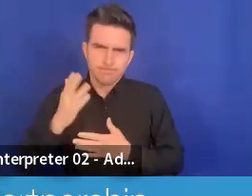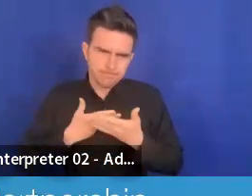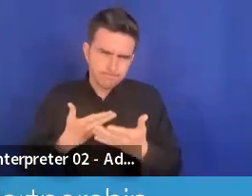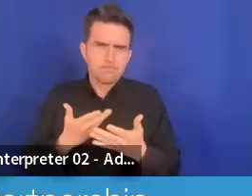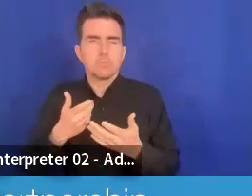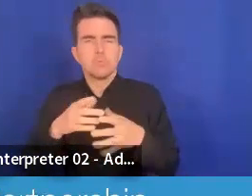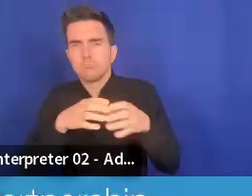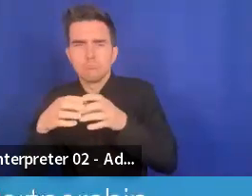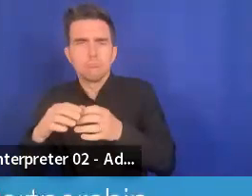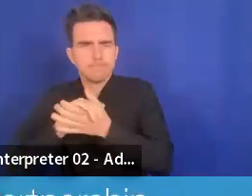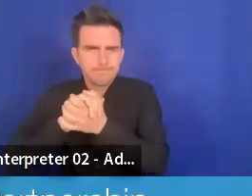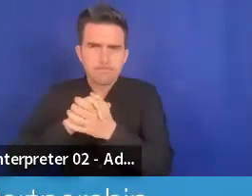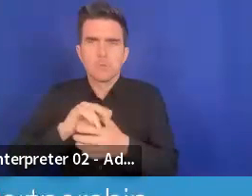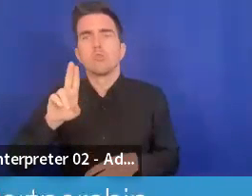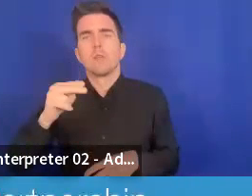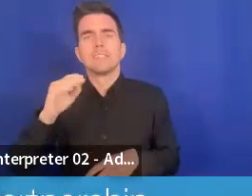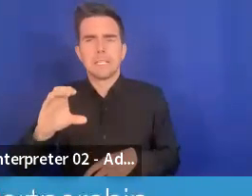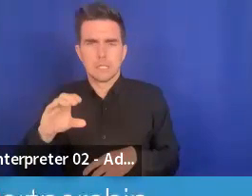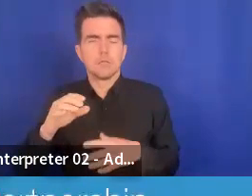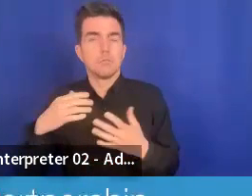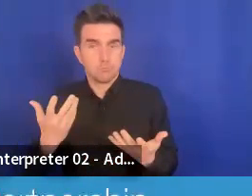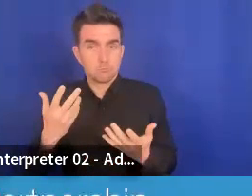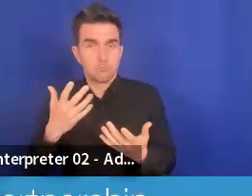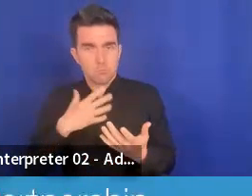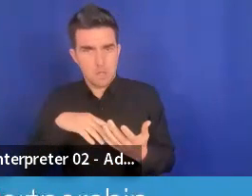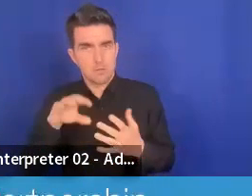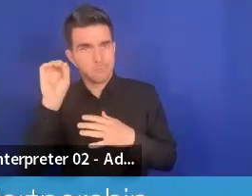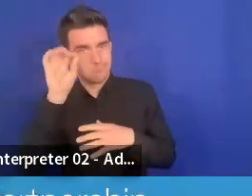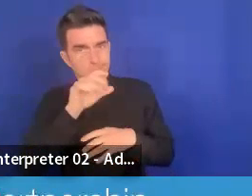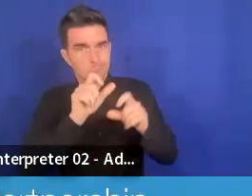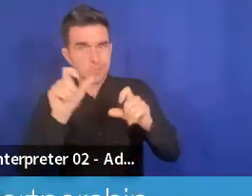so that they can hear from all of you what the key issues are that we would like to see